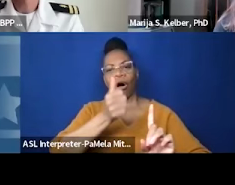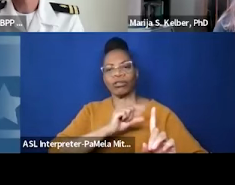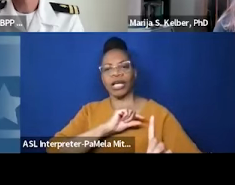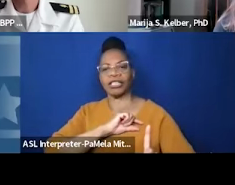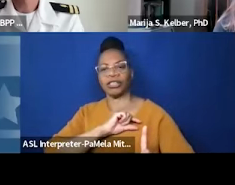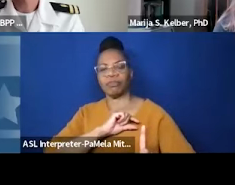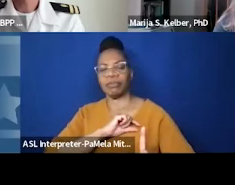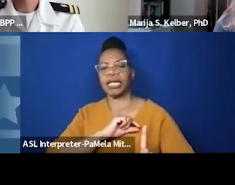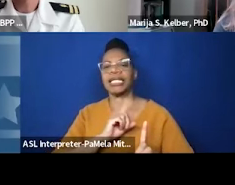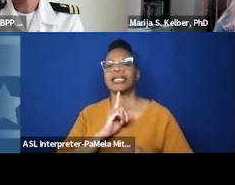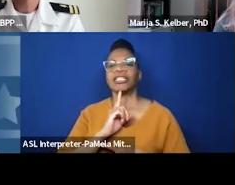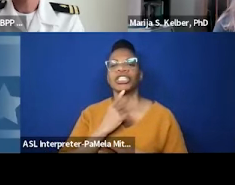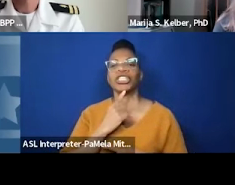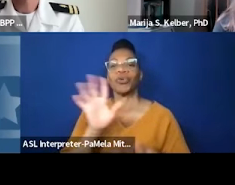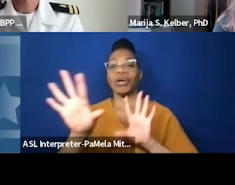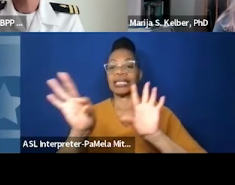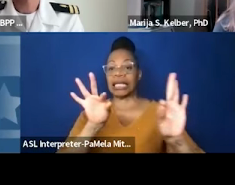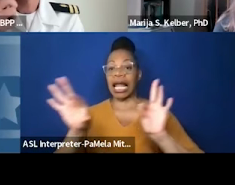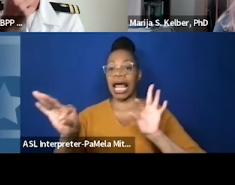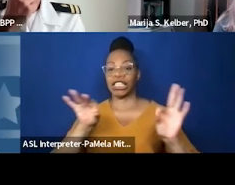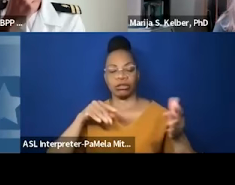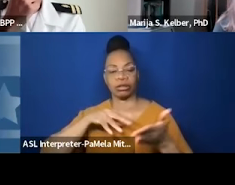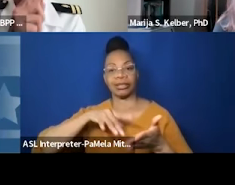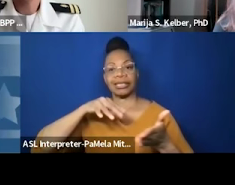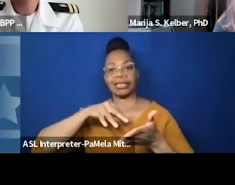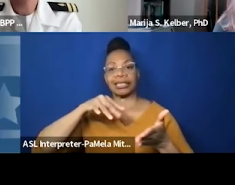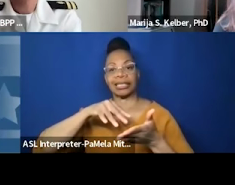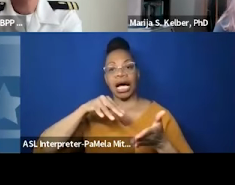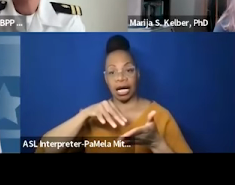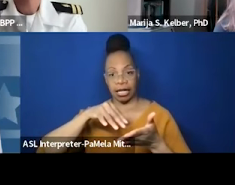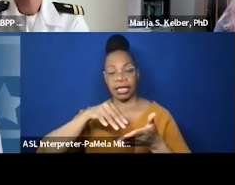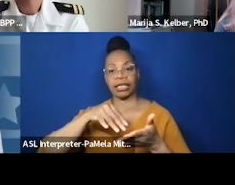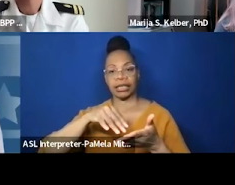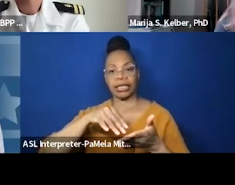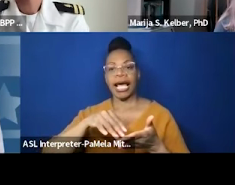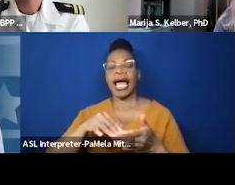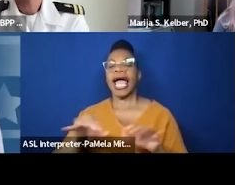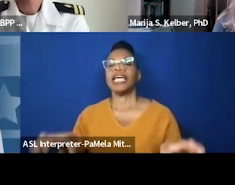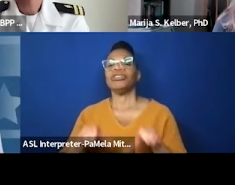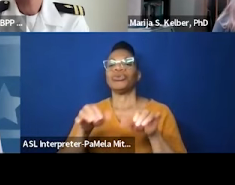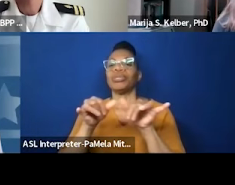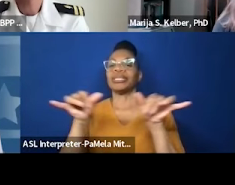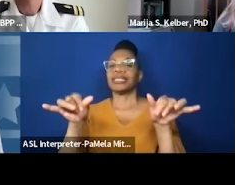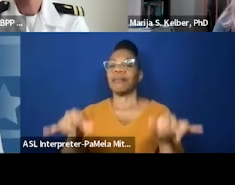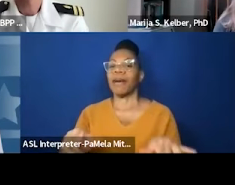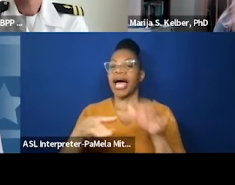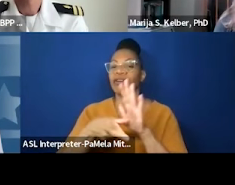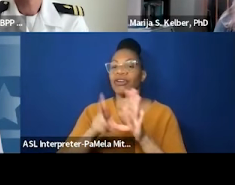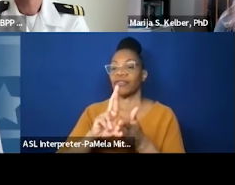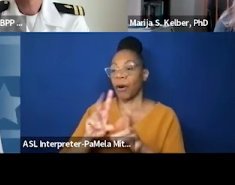for selection of studies. And this is what you typically would do in a systematic review. But unlike systematic review